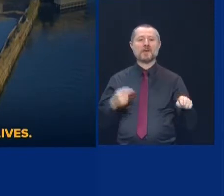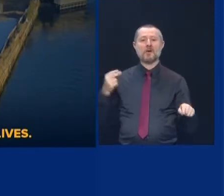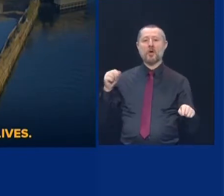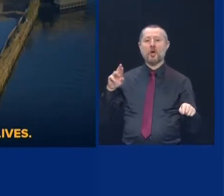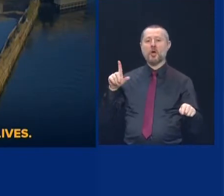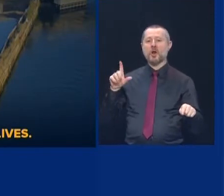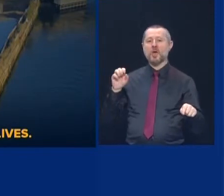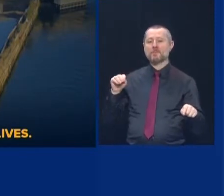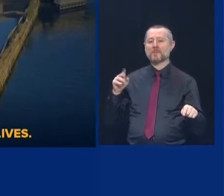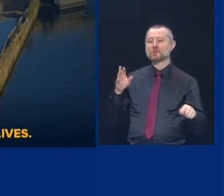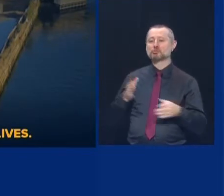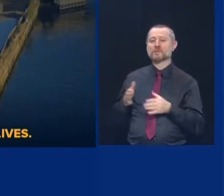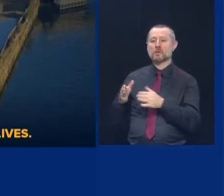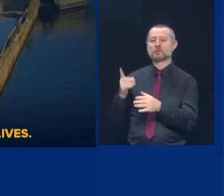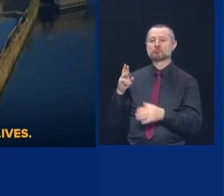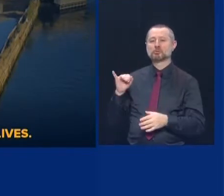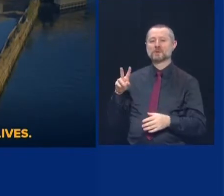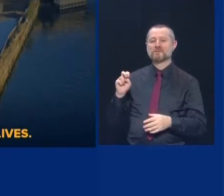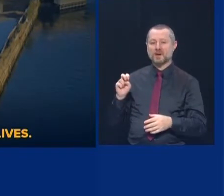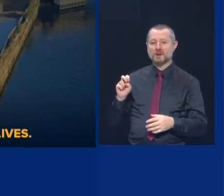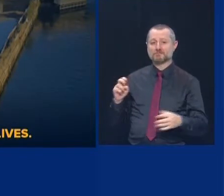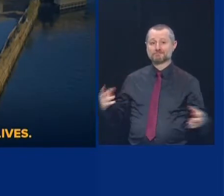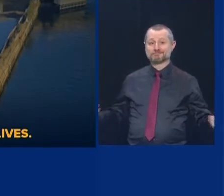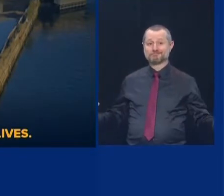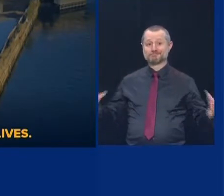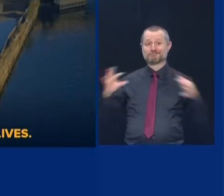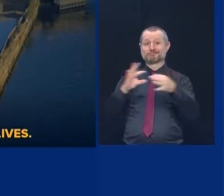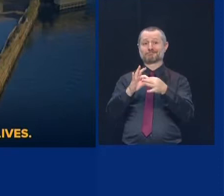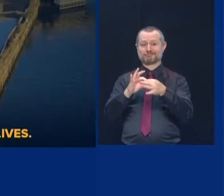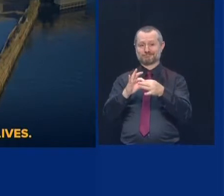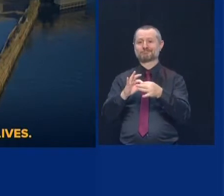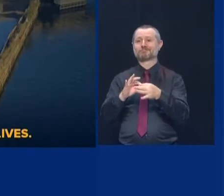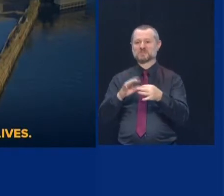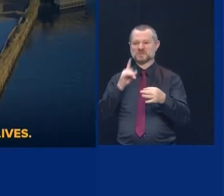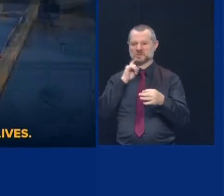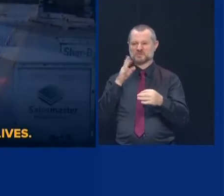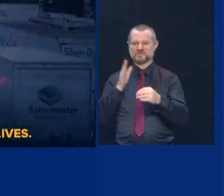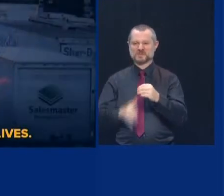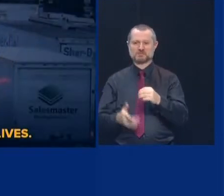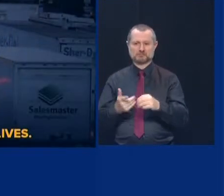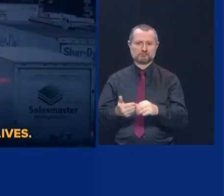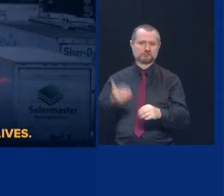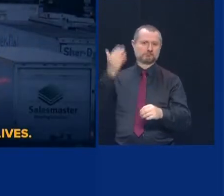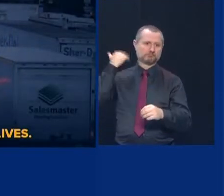TODAY WE ARE OPENING A NEW ROAD THAT CONNECTS THE TRI-BOROUGH RFK BRIDGE WITH THE HARLEM RIVER